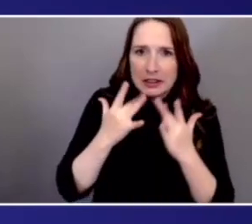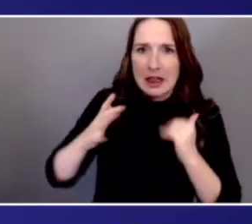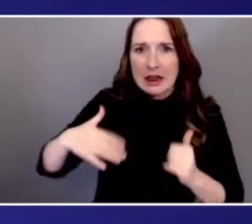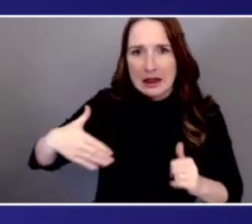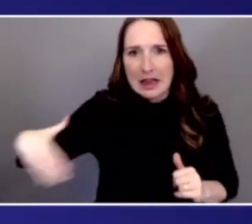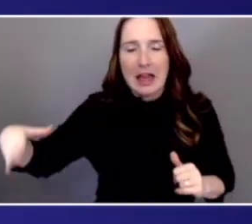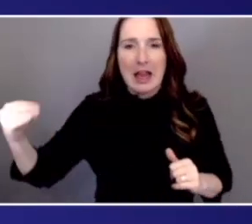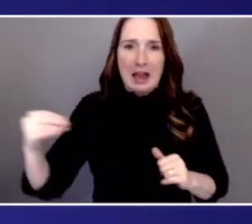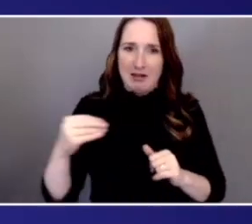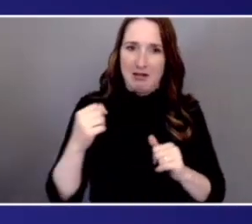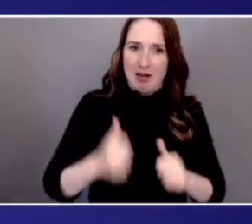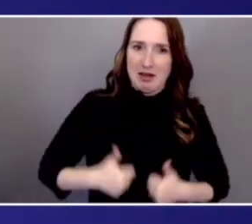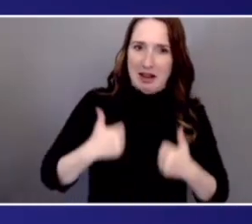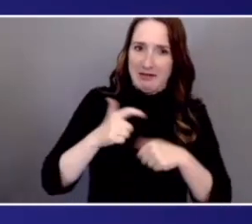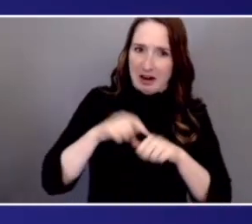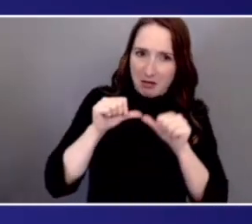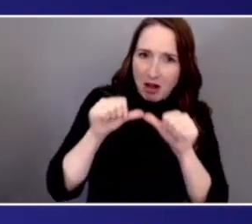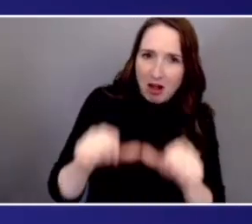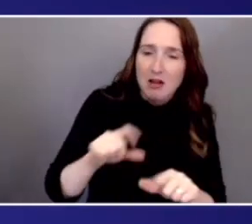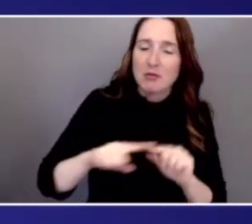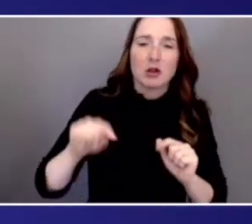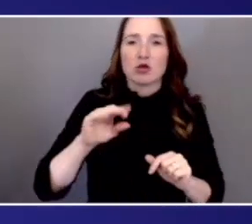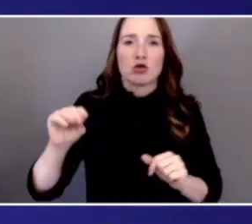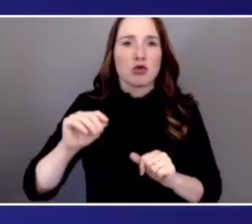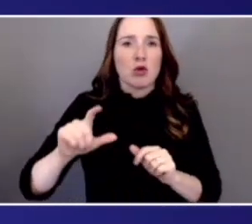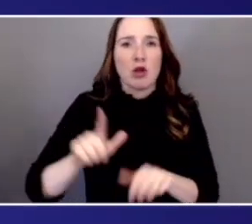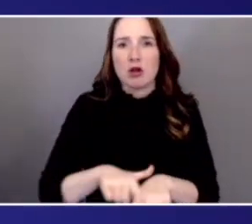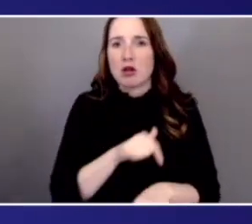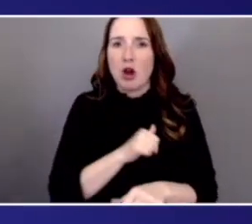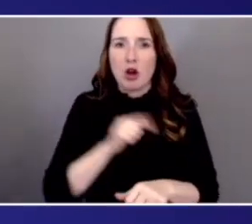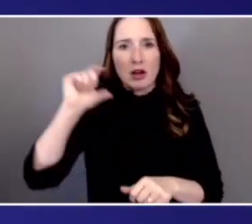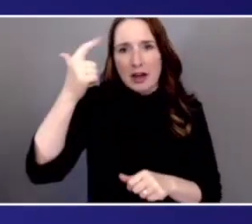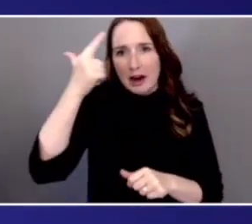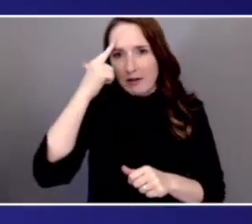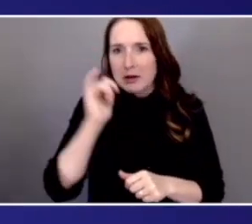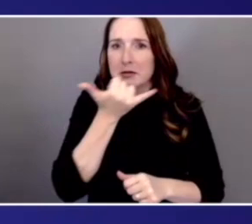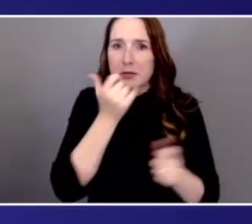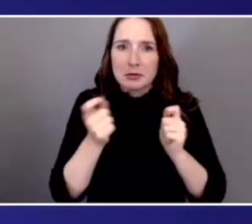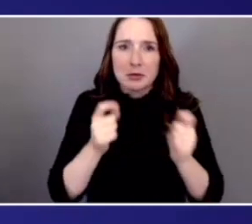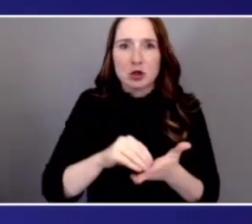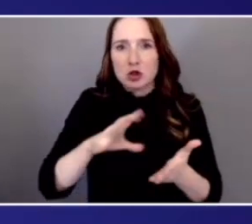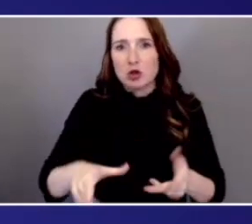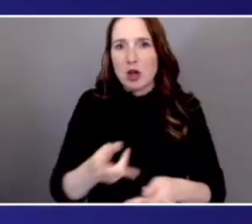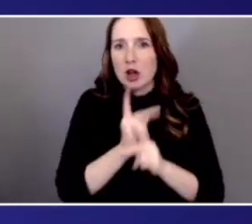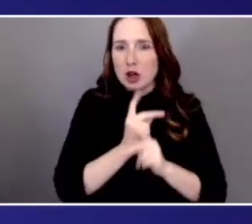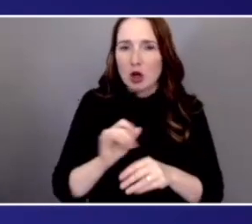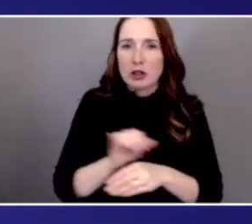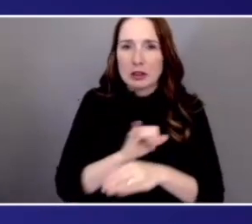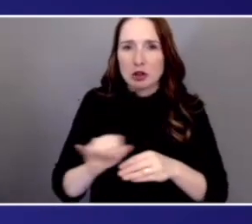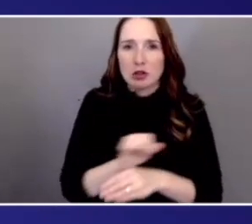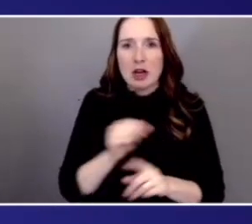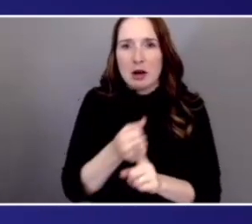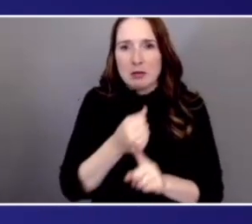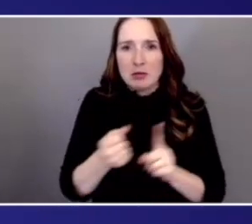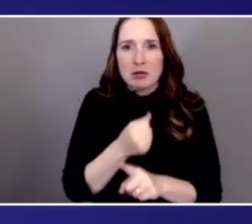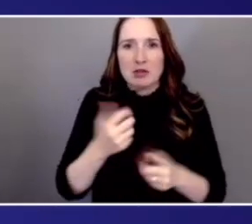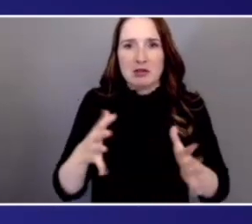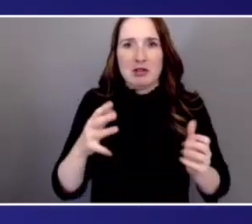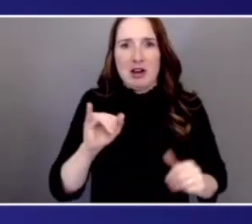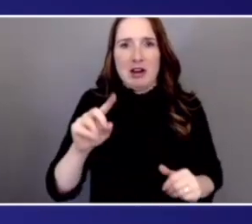But for too long, government mismanagement and student loan industry abuses made existing IDR options more of a debt trap, allowing balances to balloon and failing to provide the financial relief borrowers need.